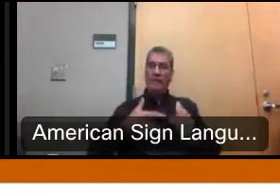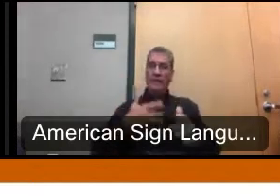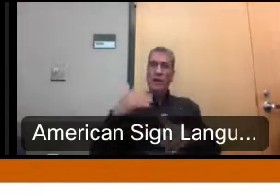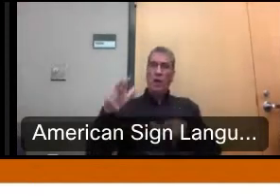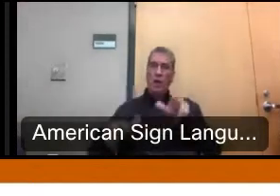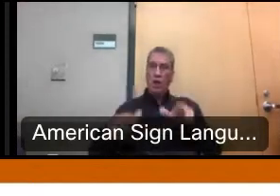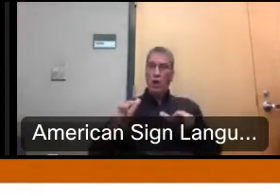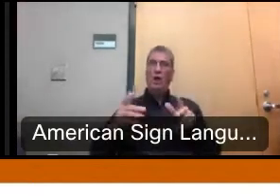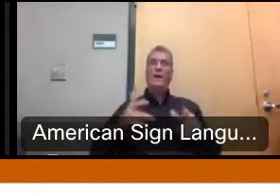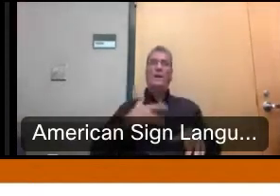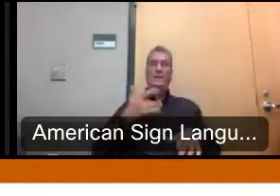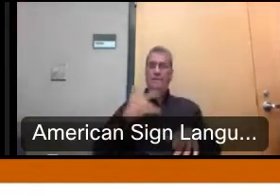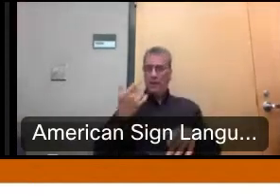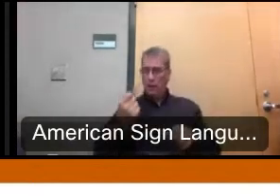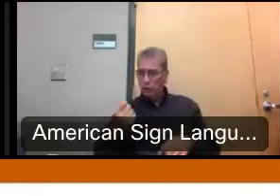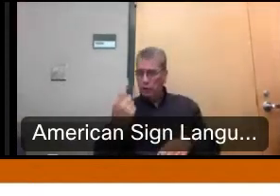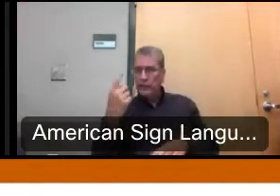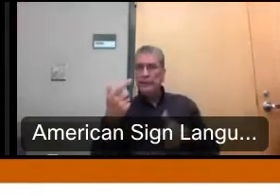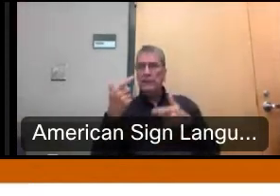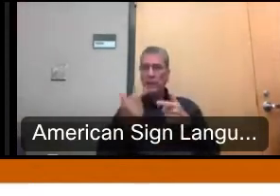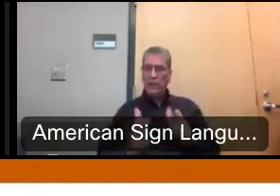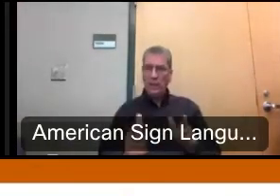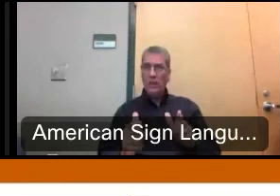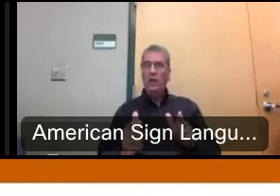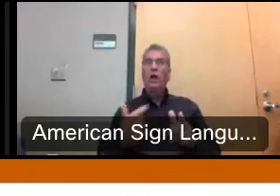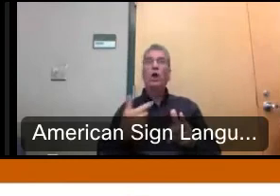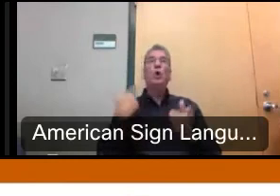got us about all calling consent. So, we actually end up doing is we switched